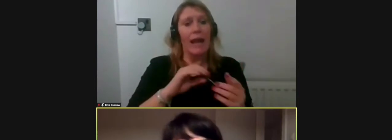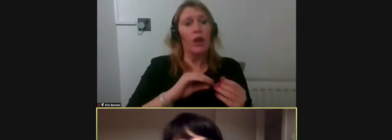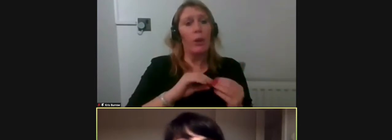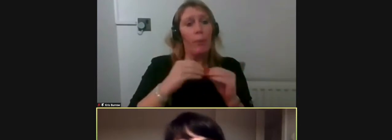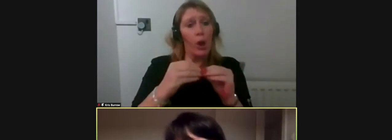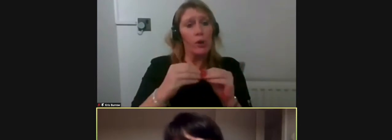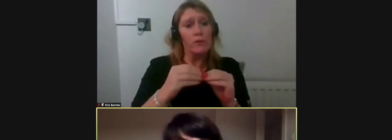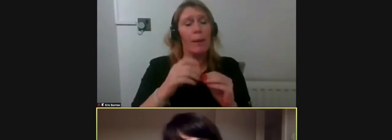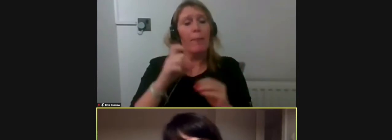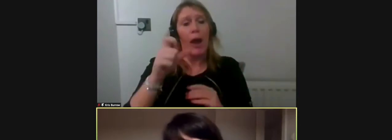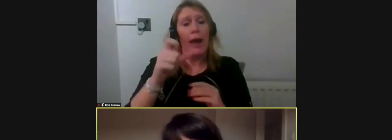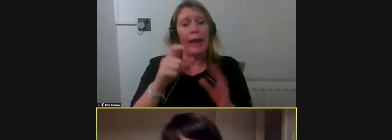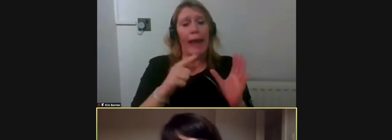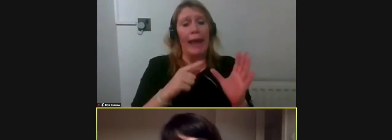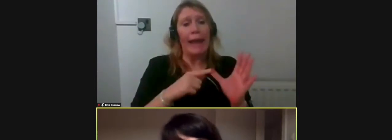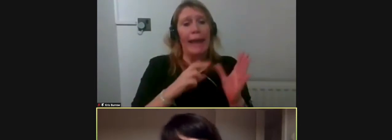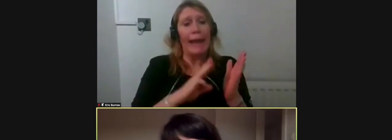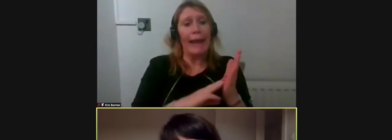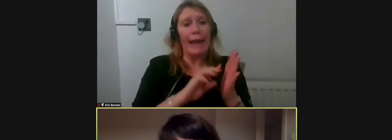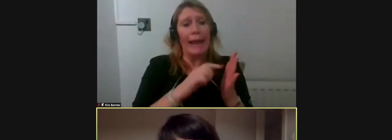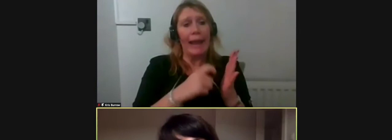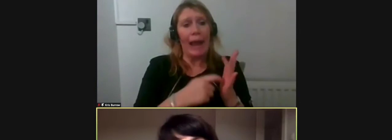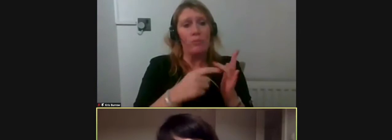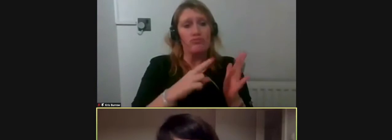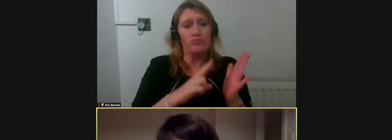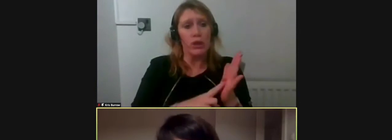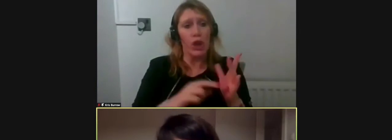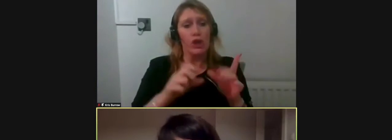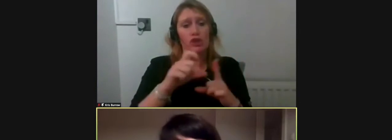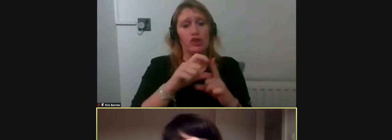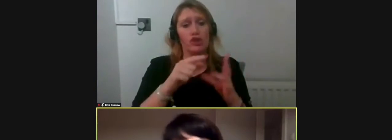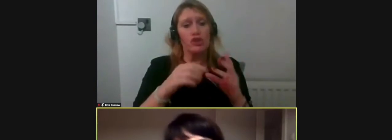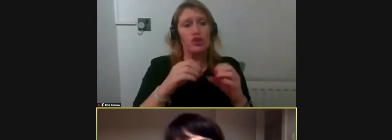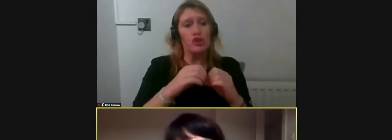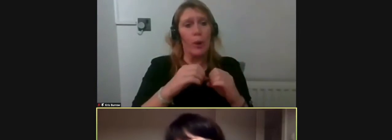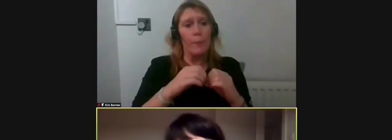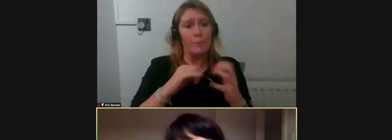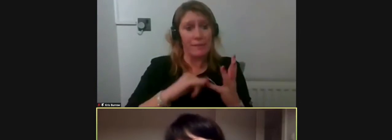Can we just play a little clip of that, is